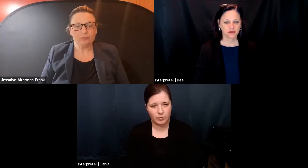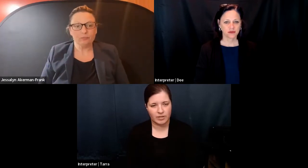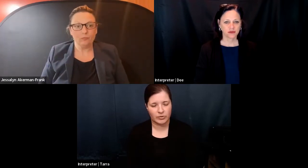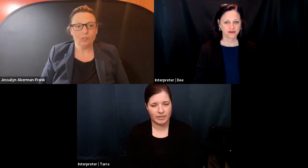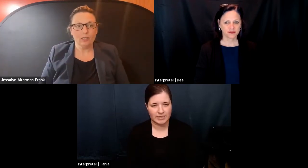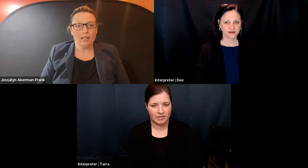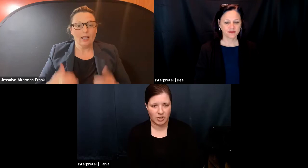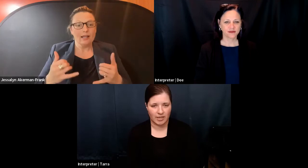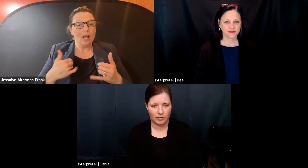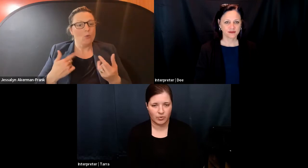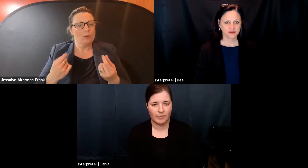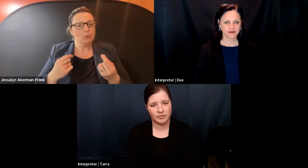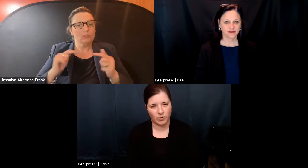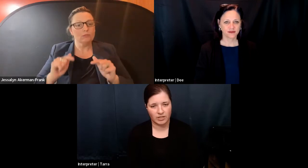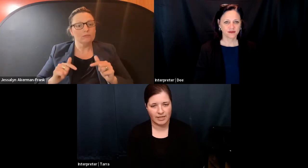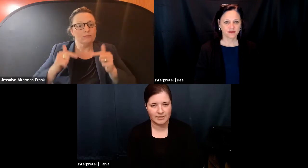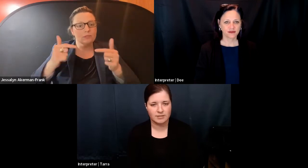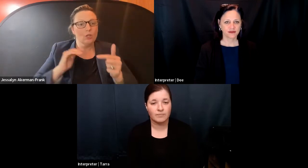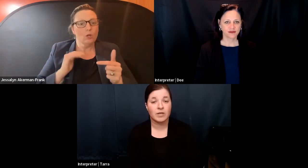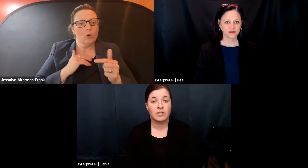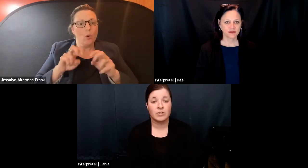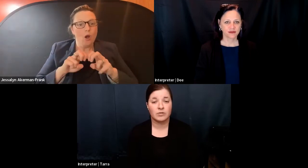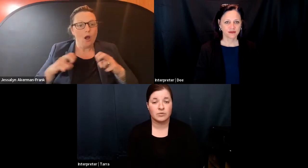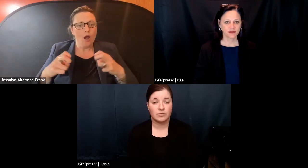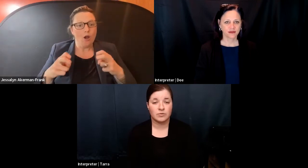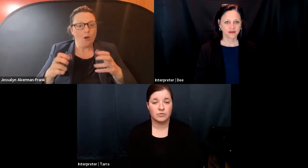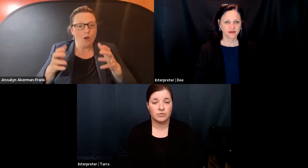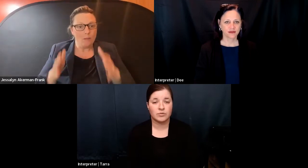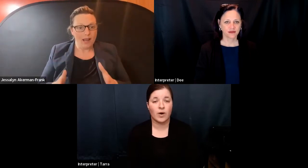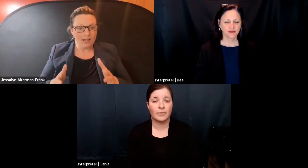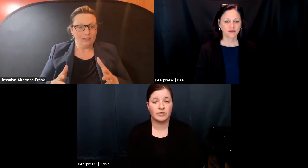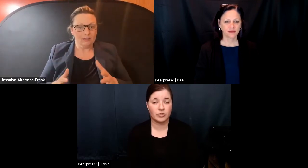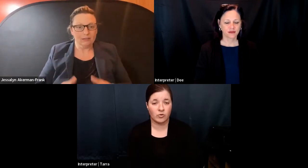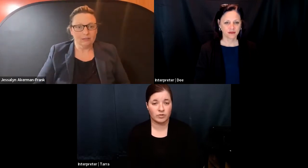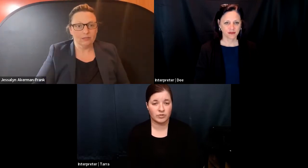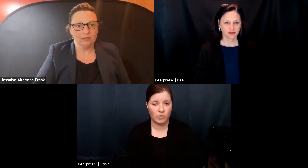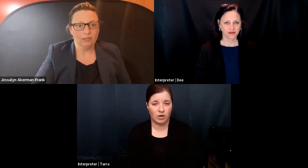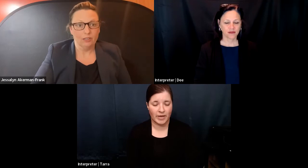I'm wearing a dark blue jacket with a black shirt.